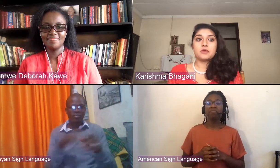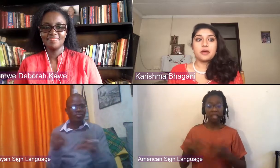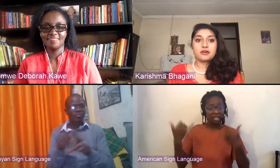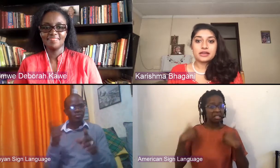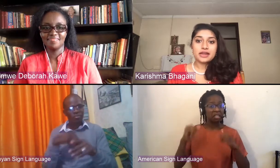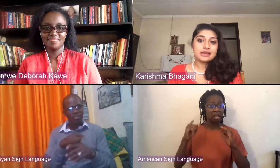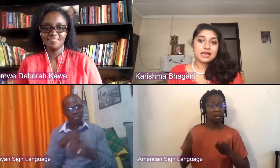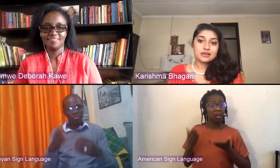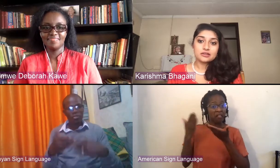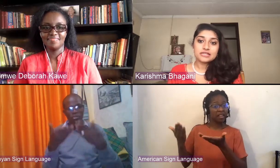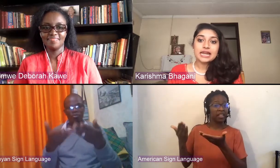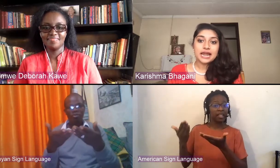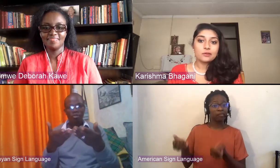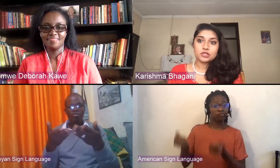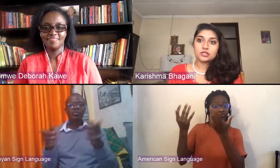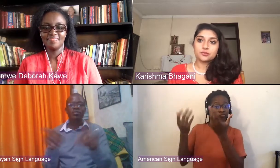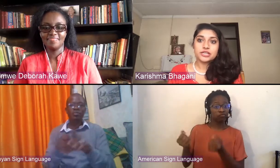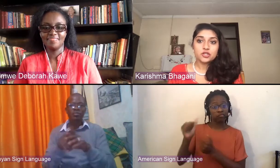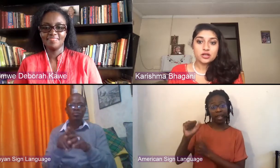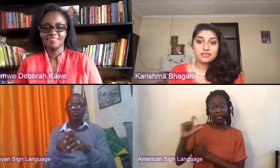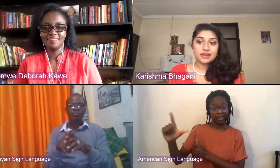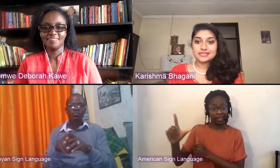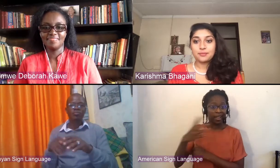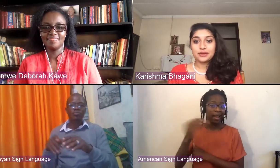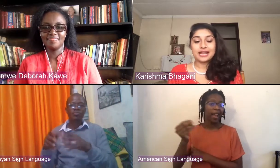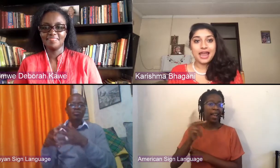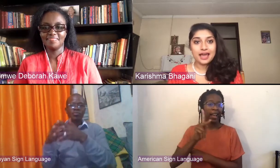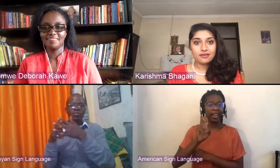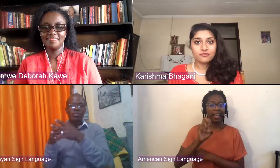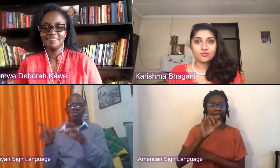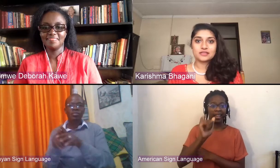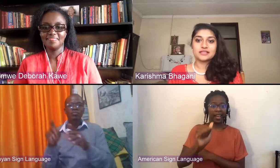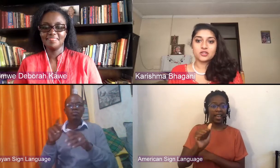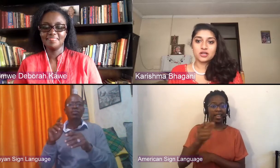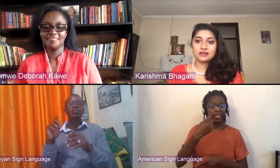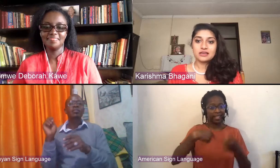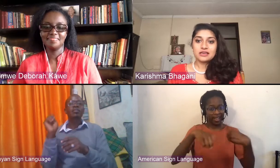American and Kenyan sign language interpretation that is happening live for the session.